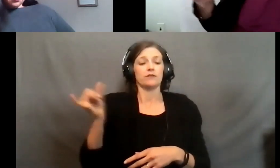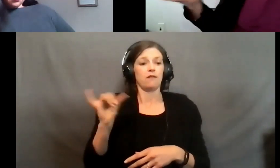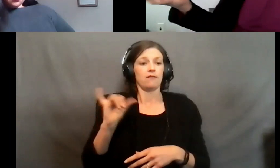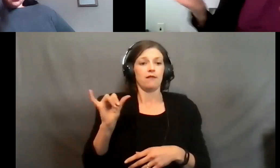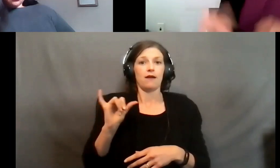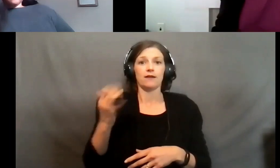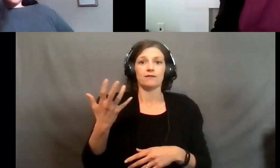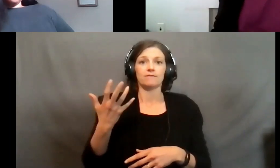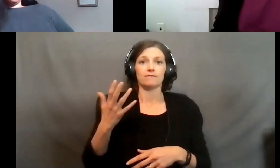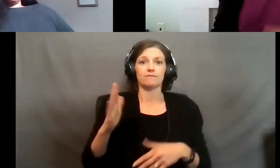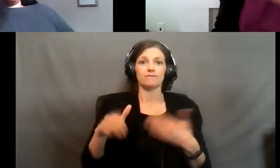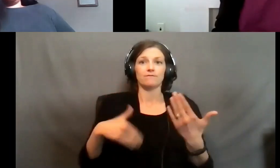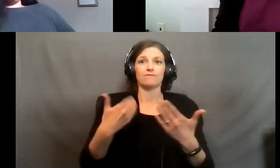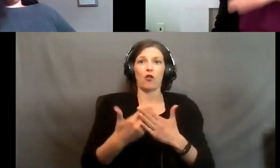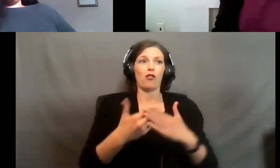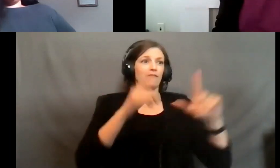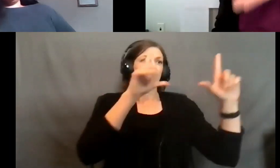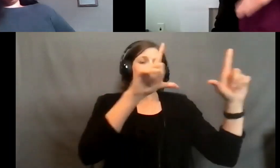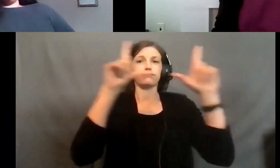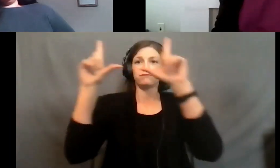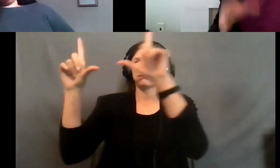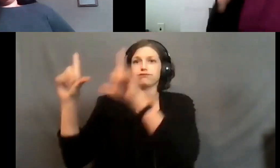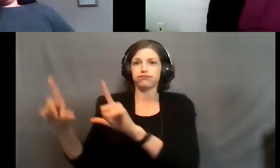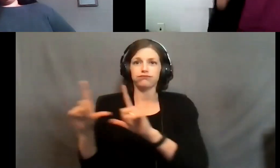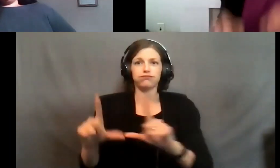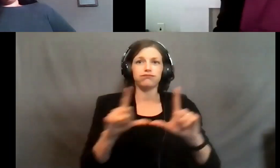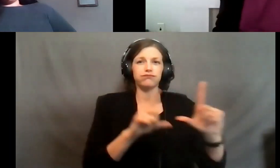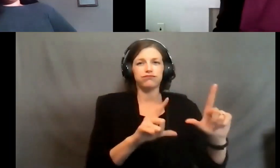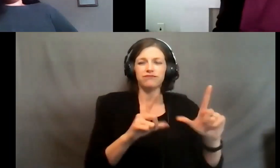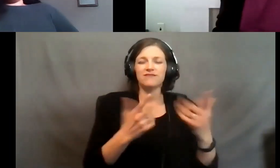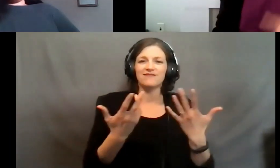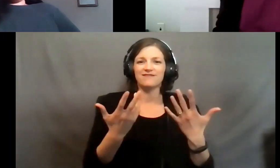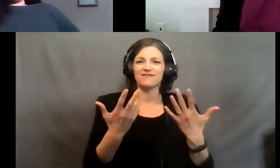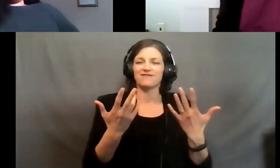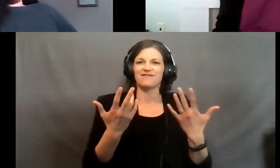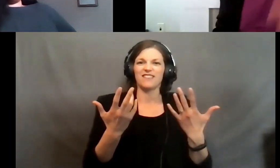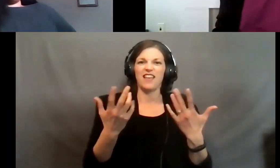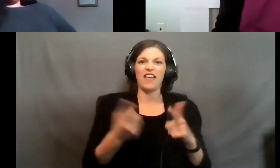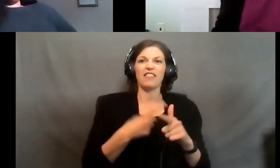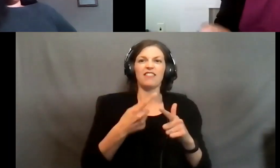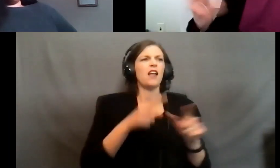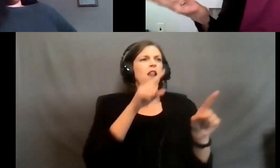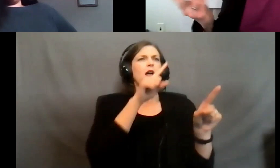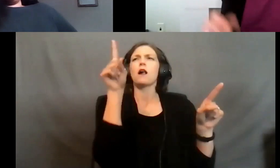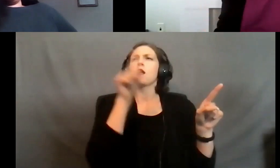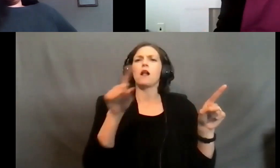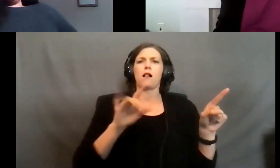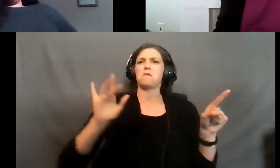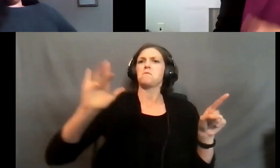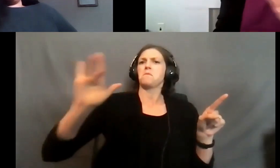squares that I am currently looking at, on an iPad sort of template, you pick your room and pick 13:14:30 your topic and I think